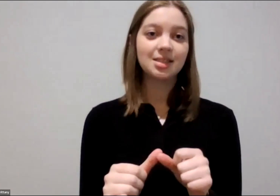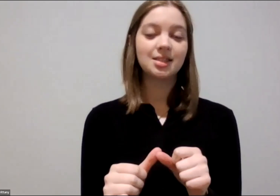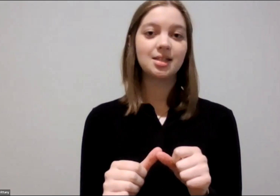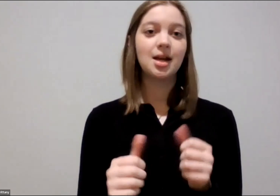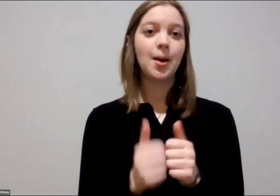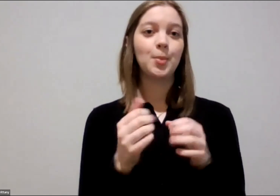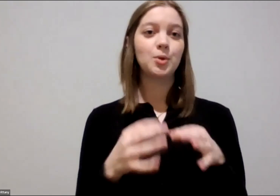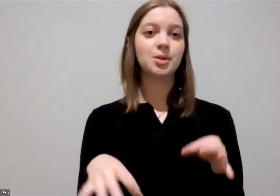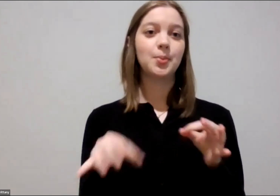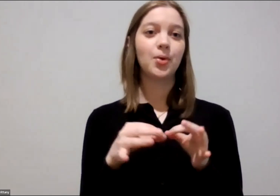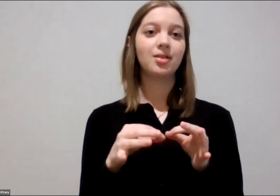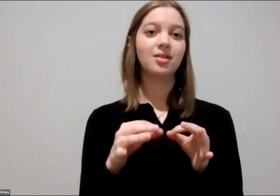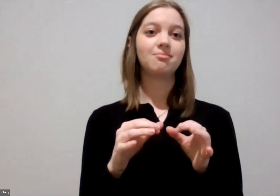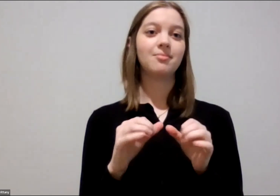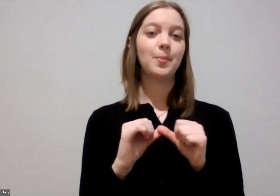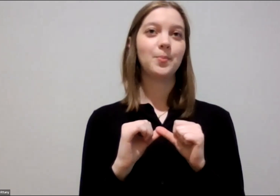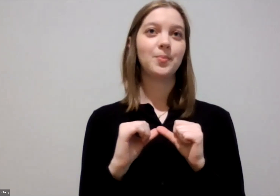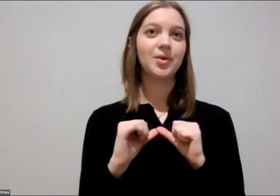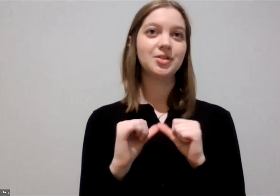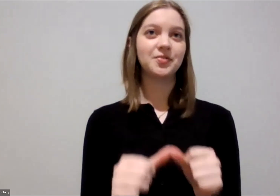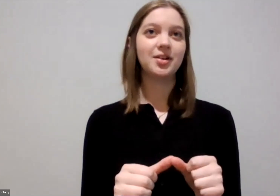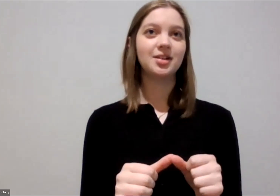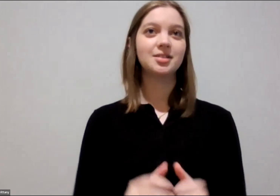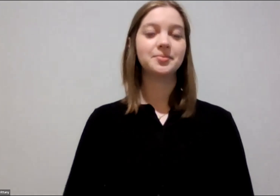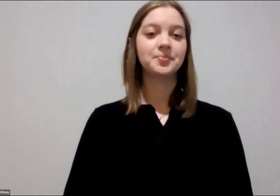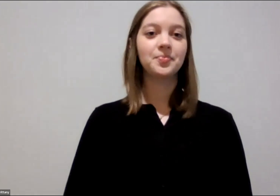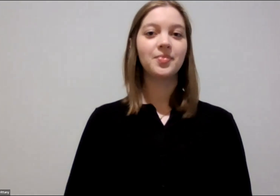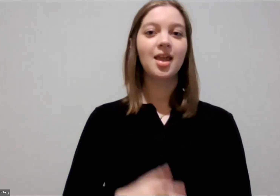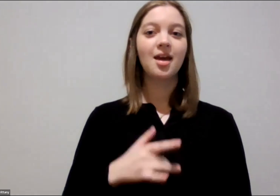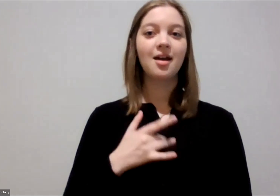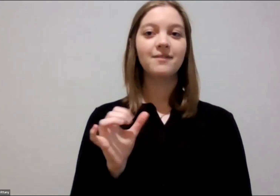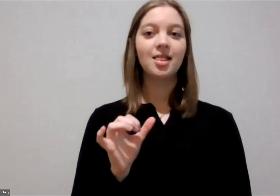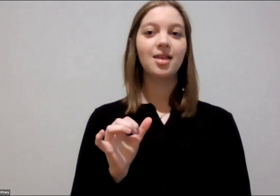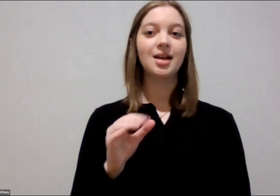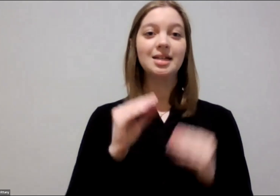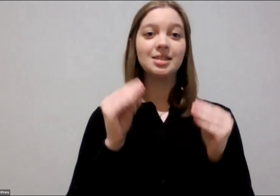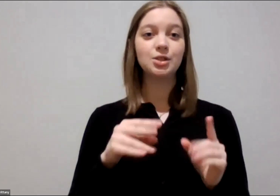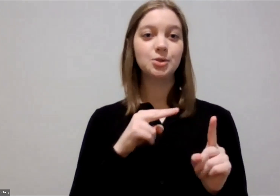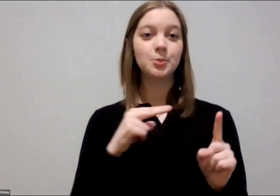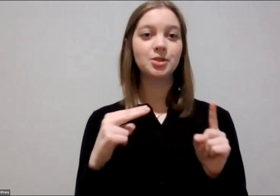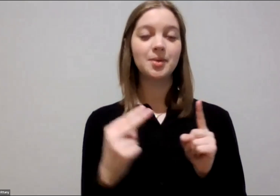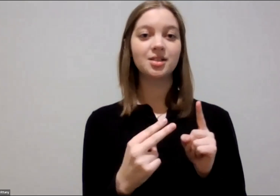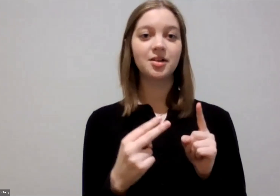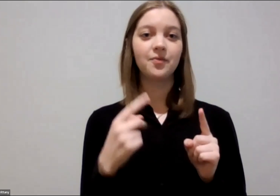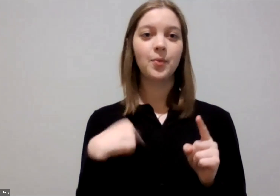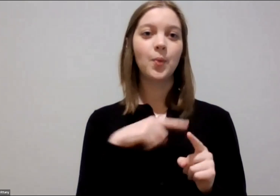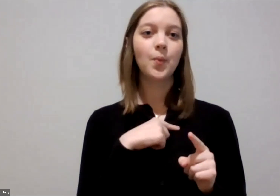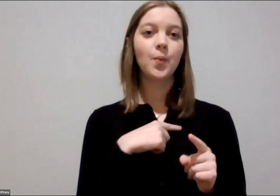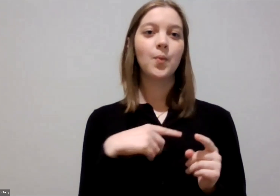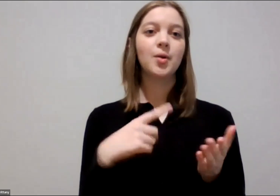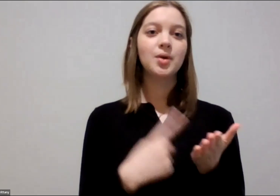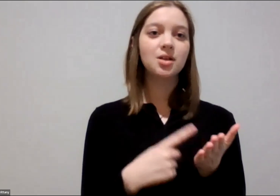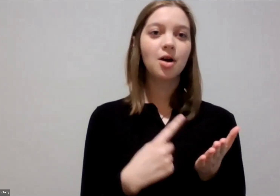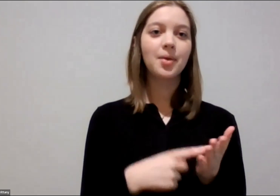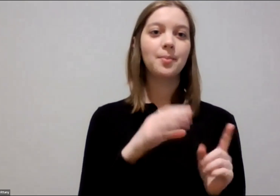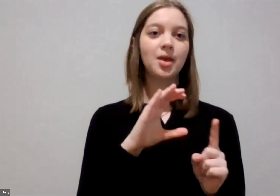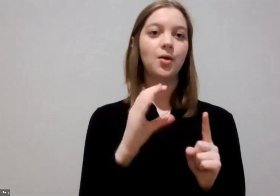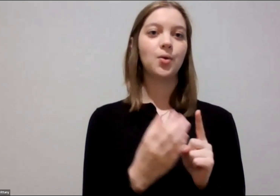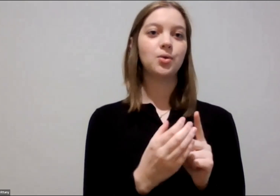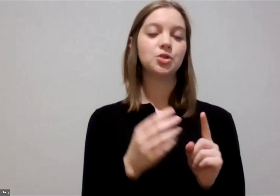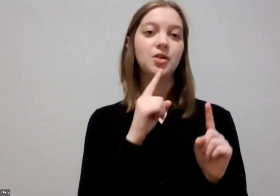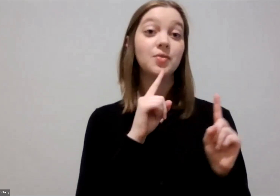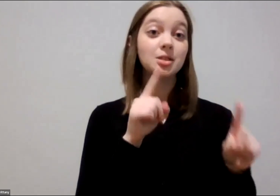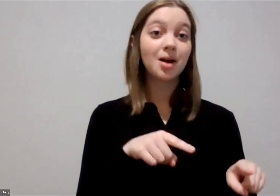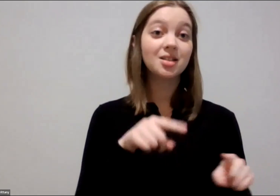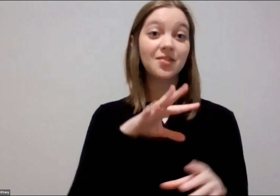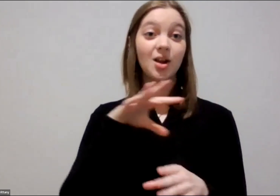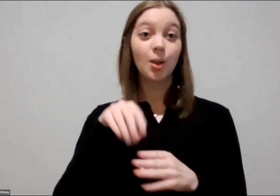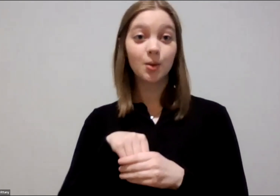And most importantly, their perseverance. I feel like from a teacher perspective when we talk about being culturally responsive and being inclusive.